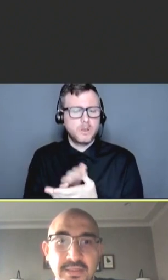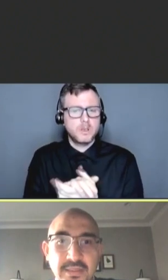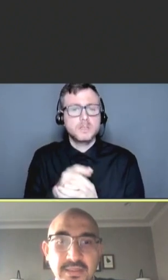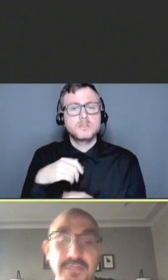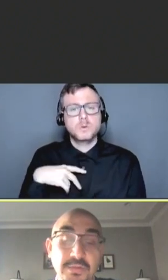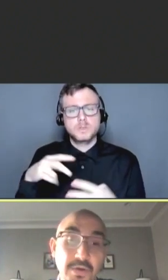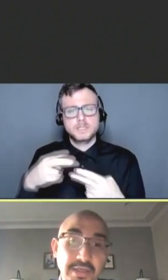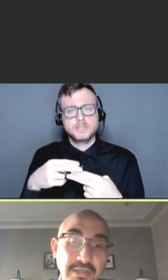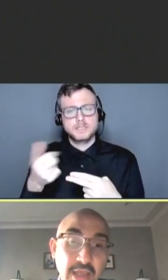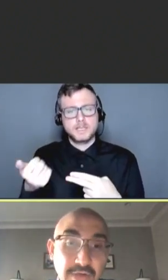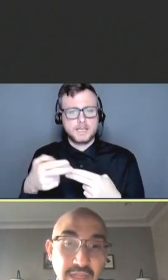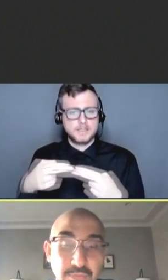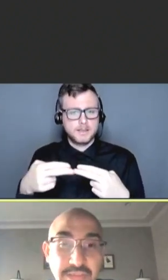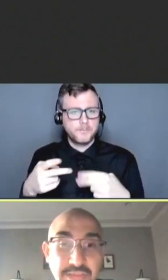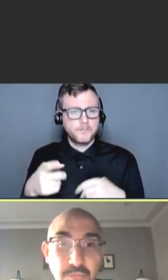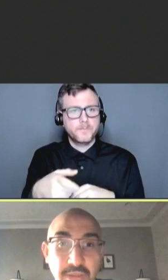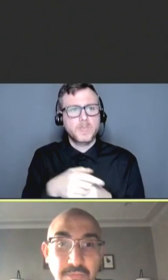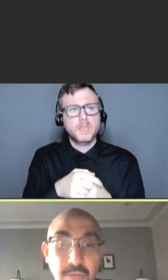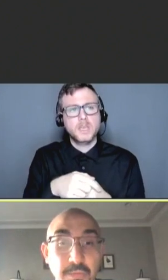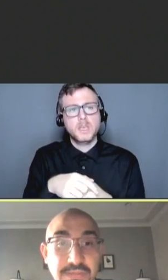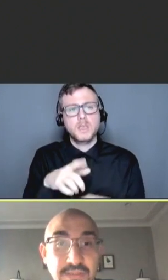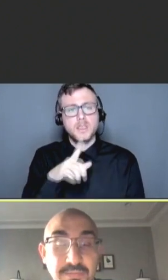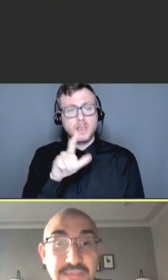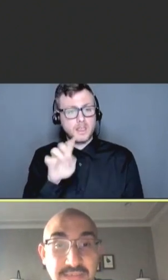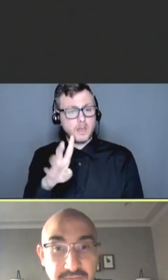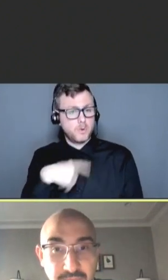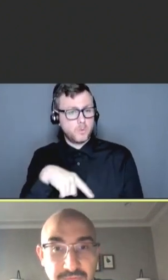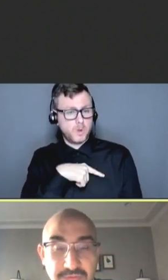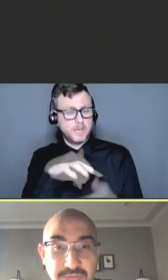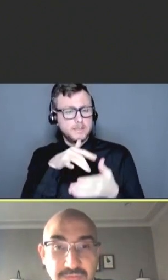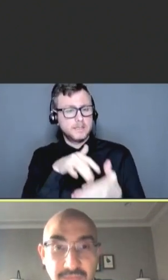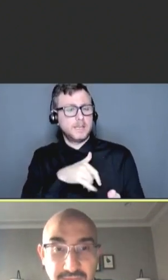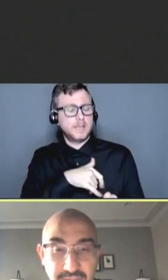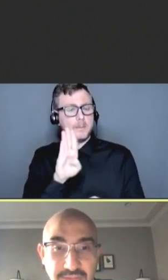So in our lab, we -- the way we study B cell responses to immunization,